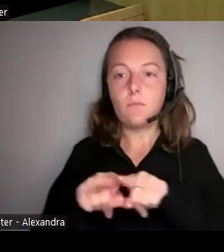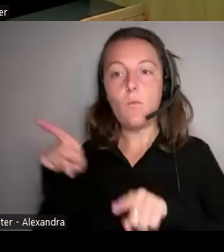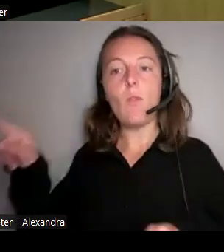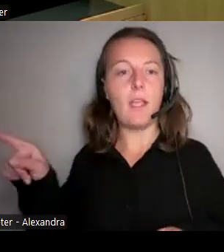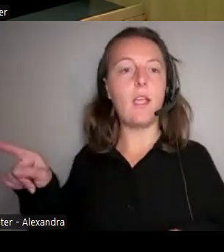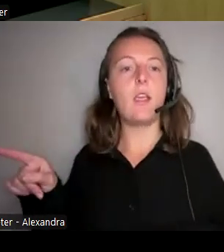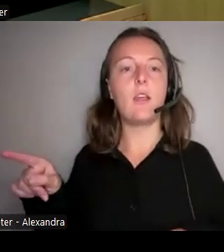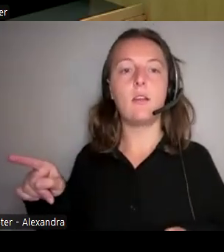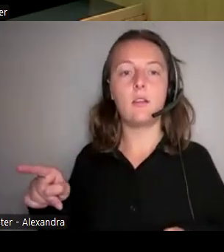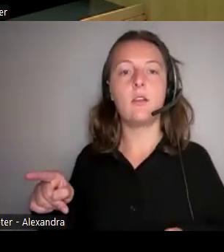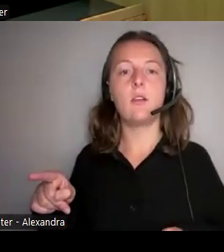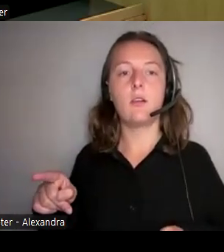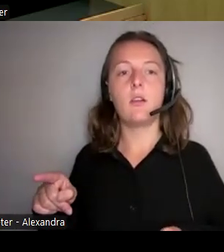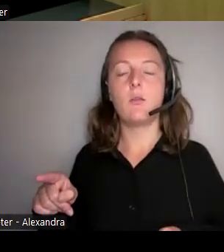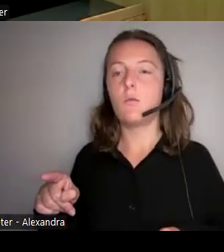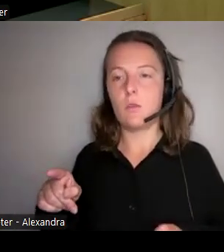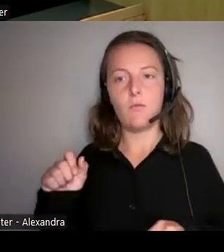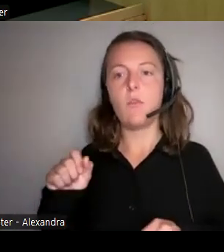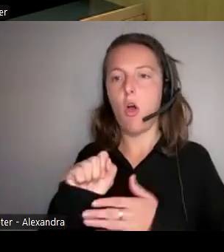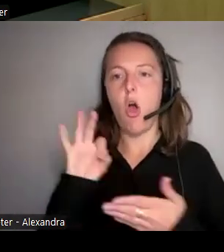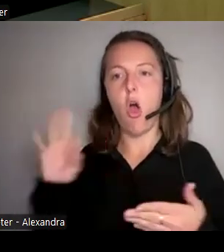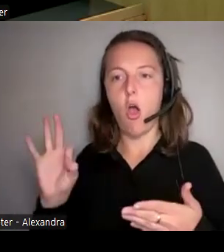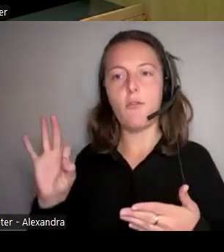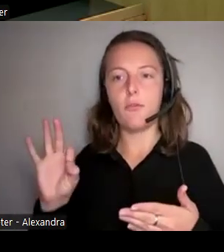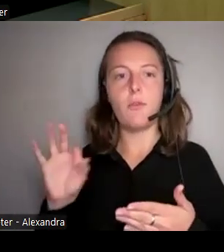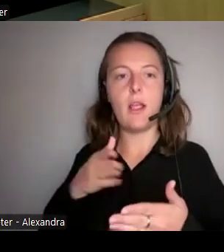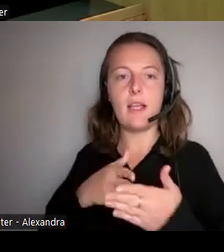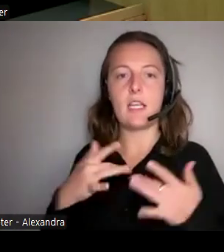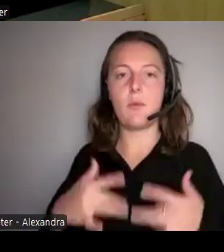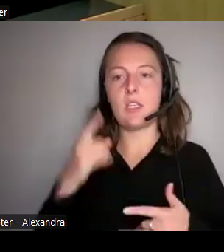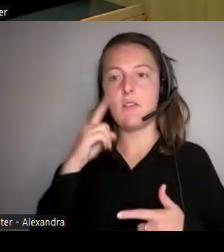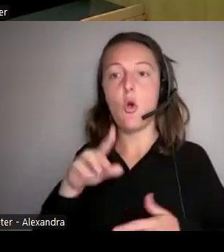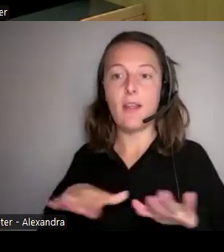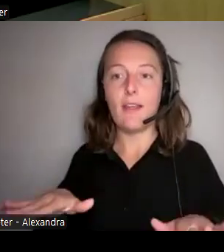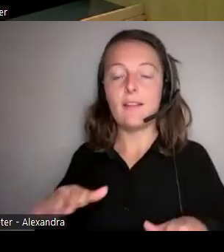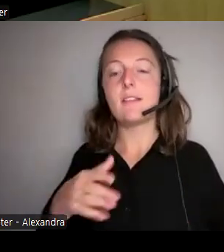deprescribing anti-depressants in kids and ADHD medications. I'm worried he's going to start